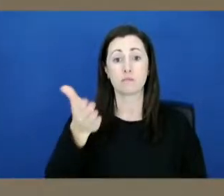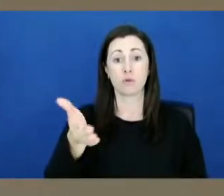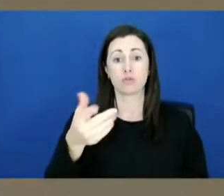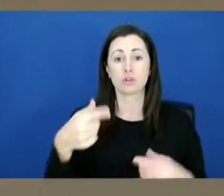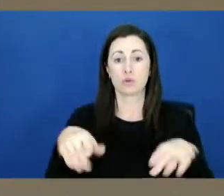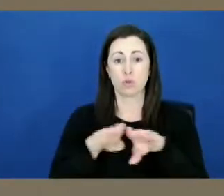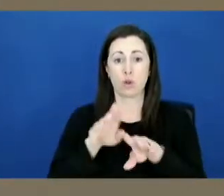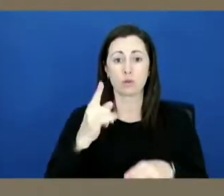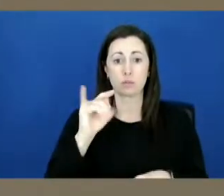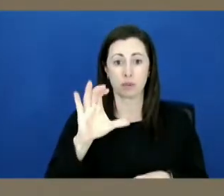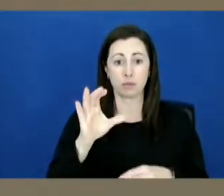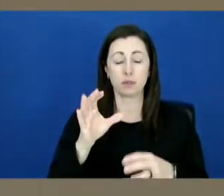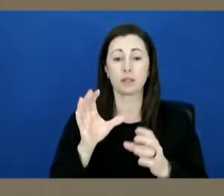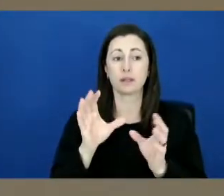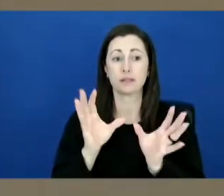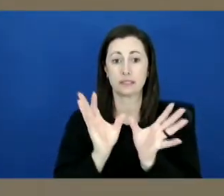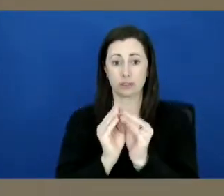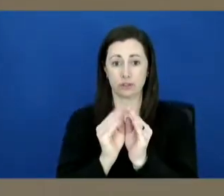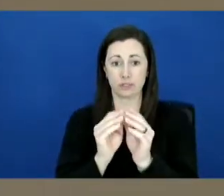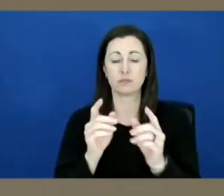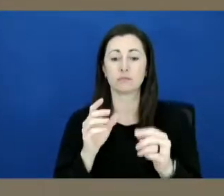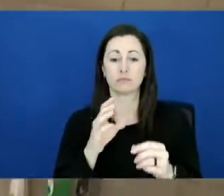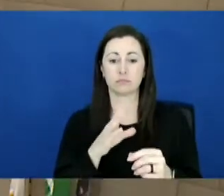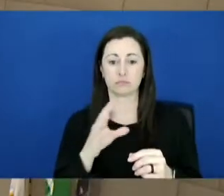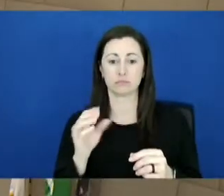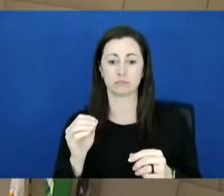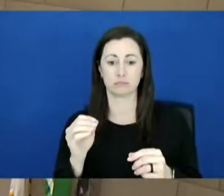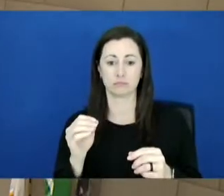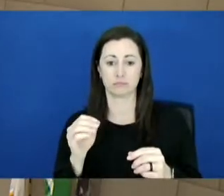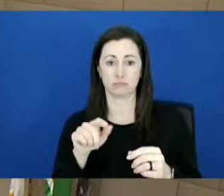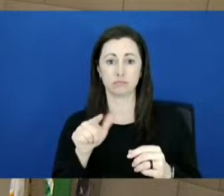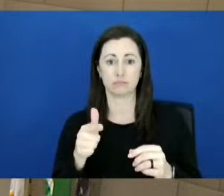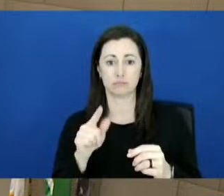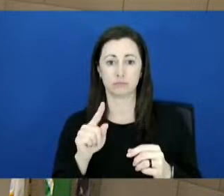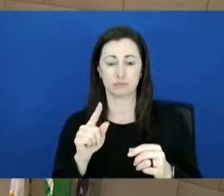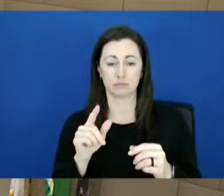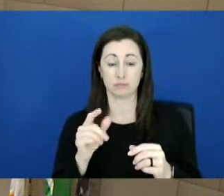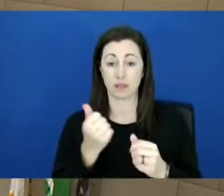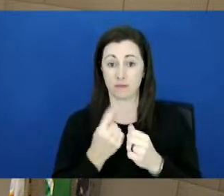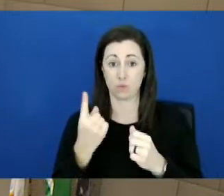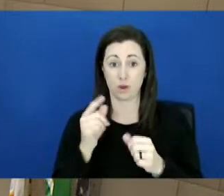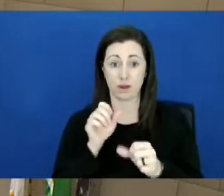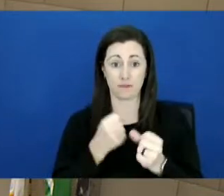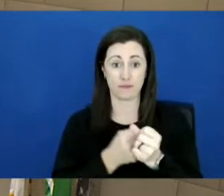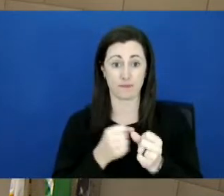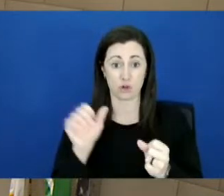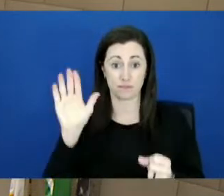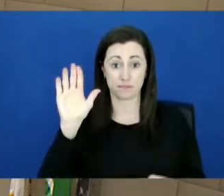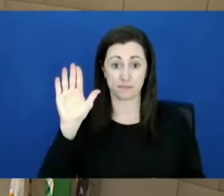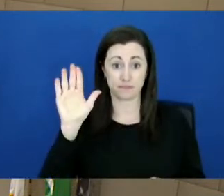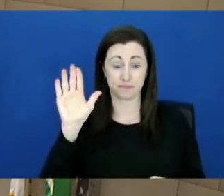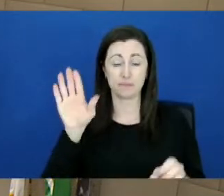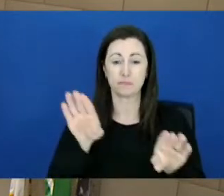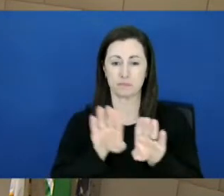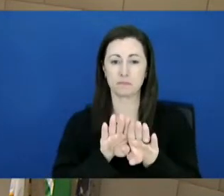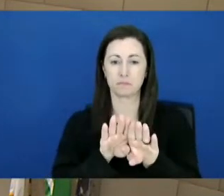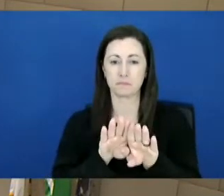THE WAY WE'LL DO THIS ONE, THE MOTION WILL BE TO CLOSE THE PUBLIC HEARING AND THE SECOND